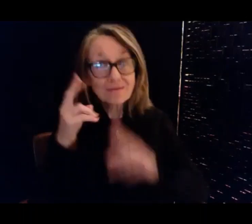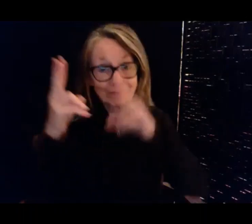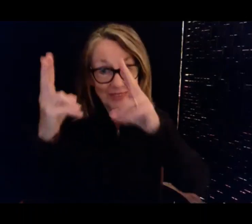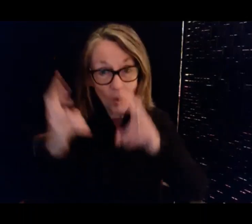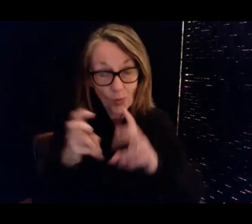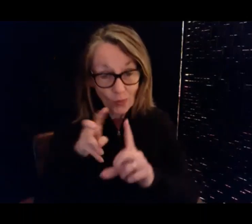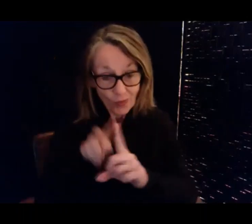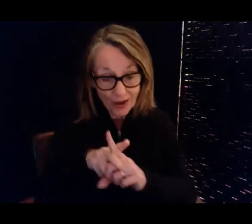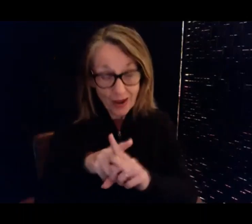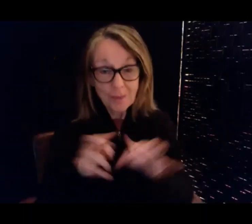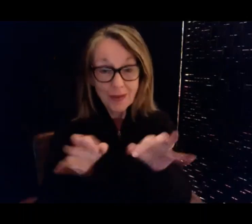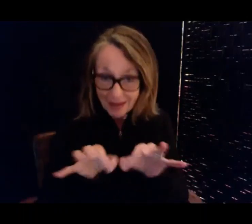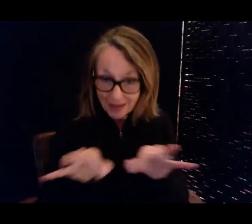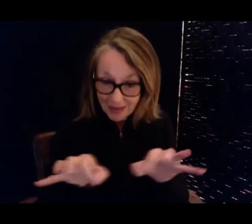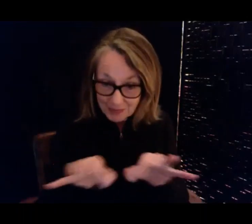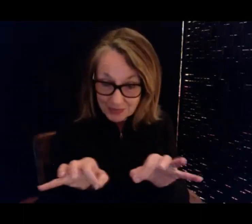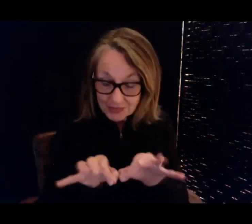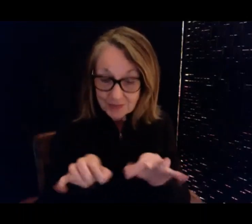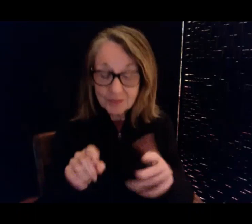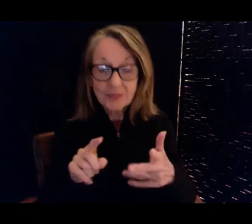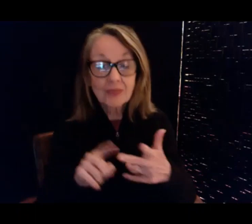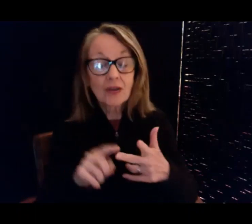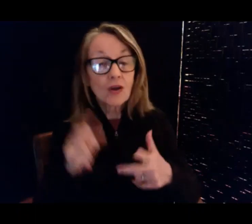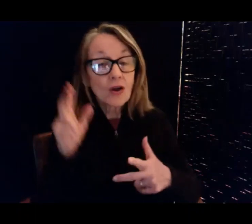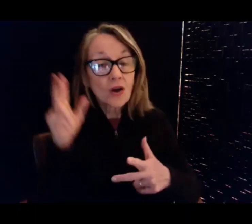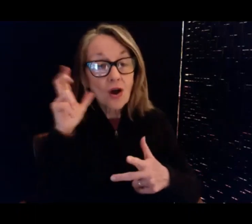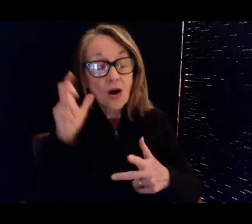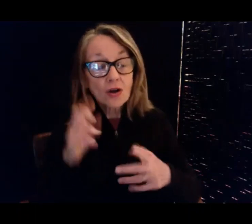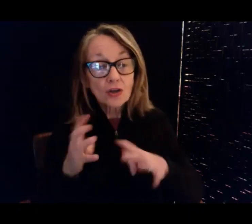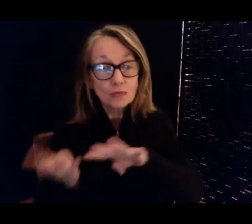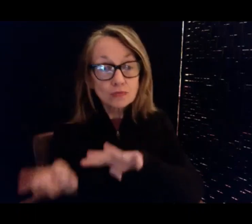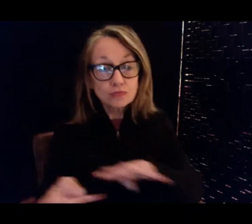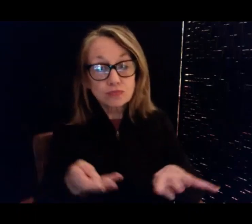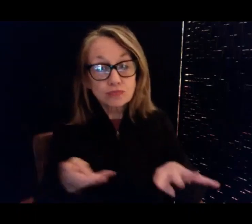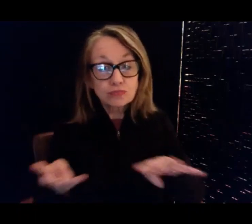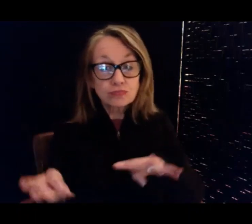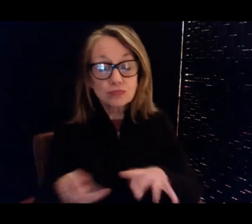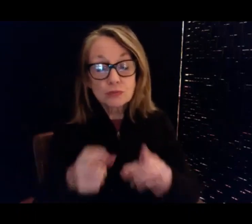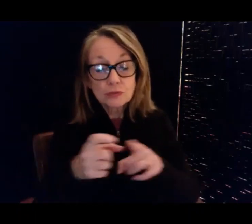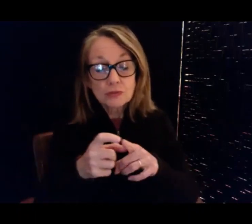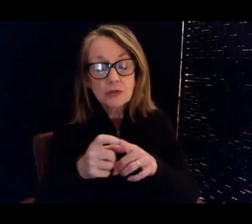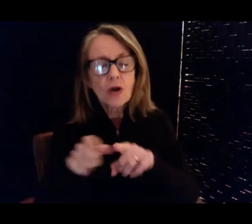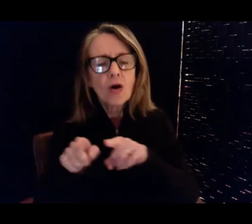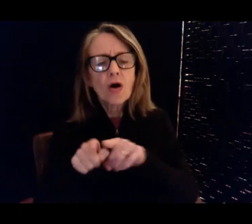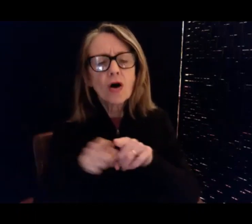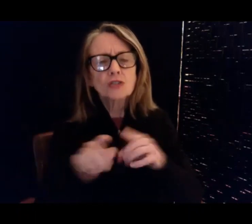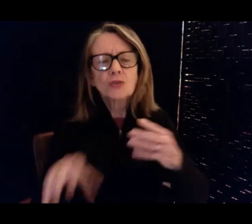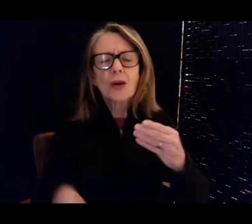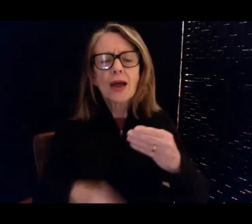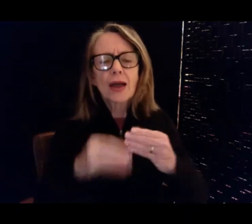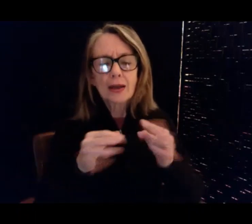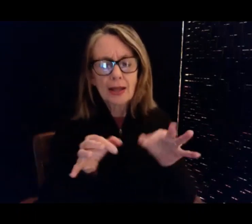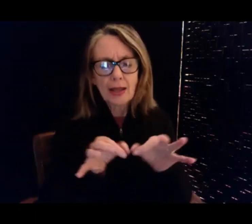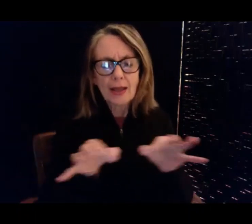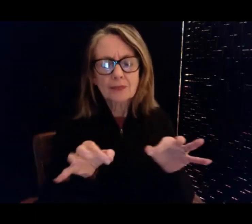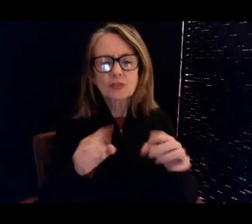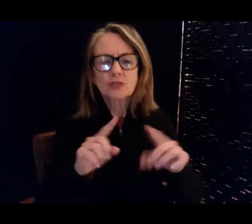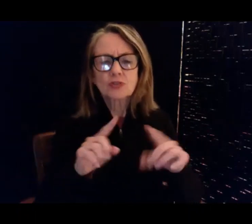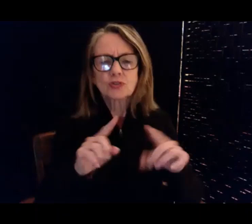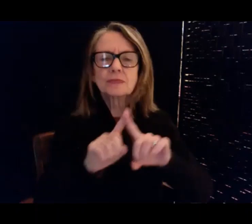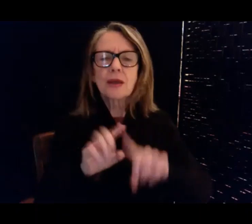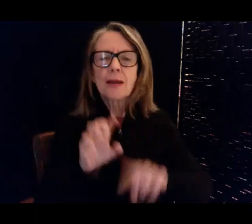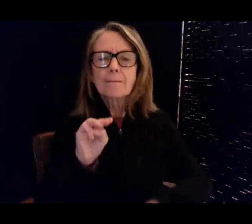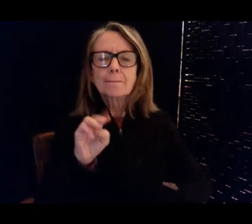hearing devices and adding captions to media that you've been sent so that